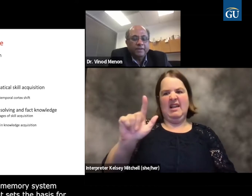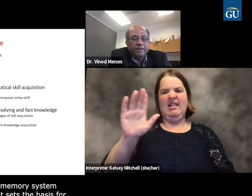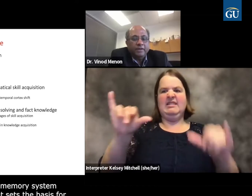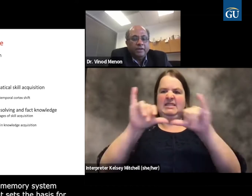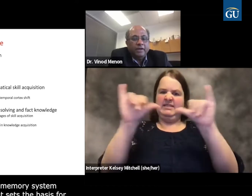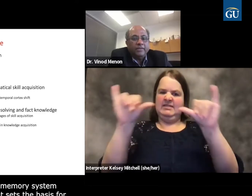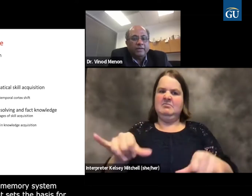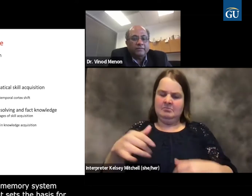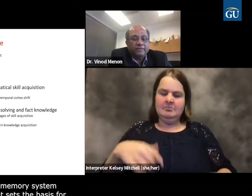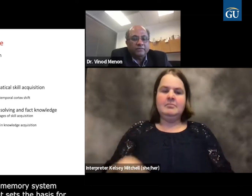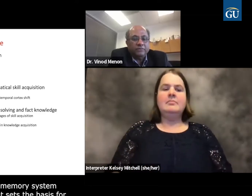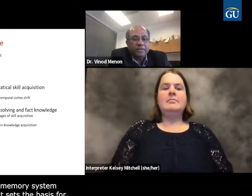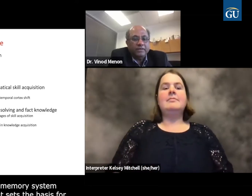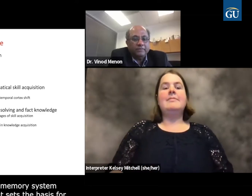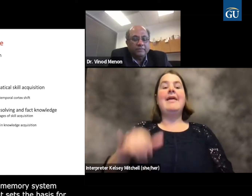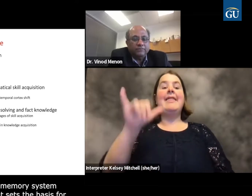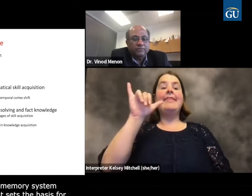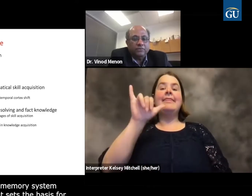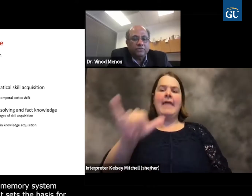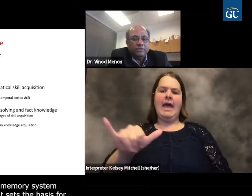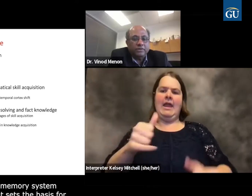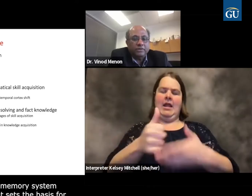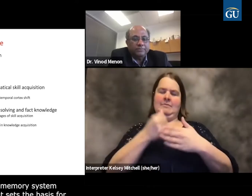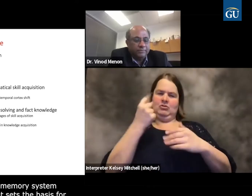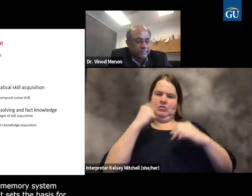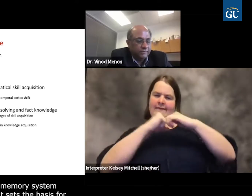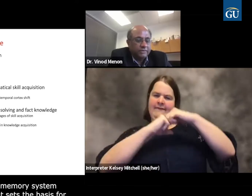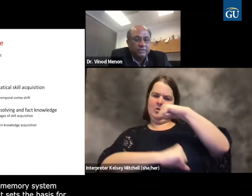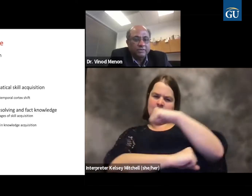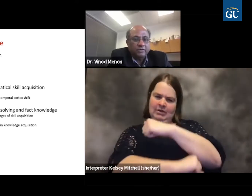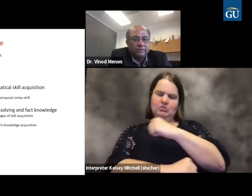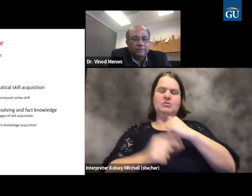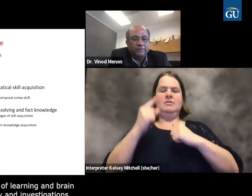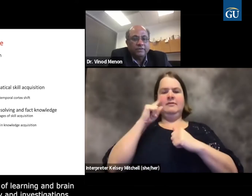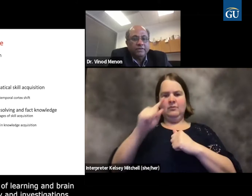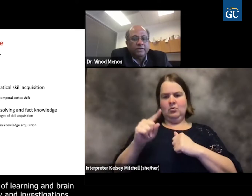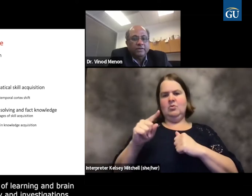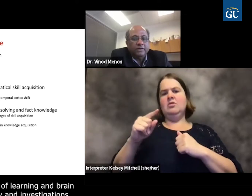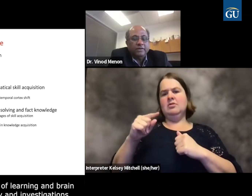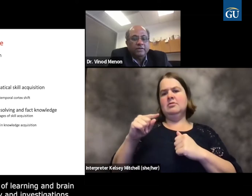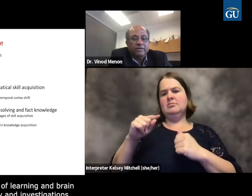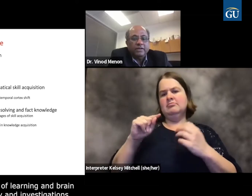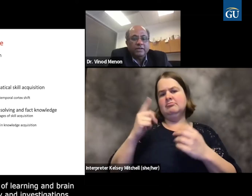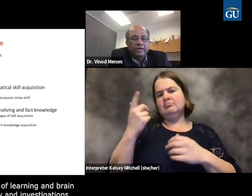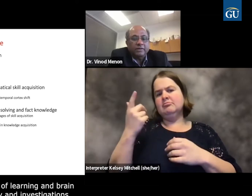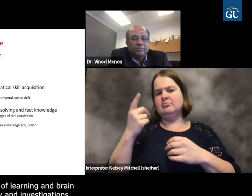memory system and that sets the basis for